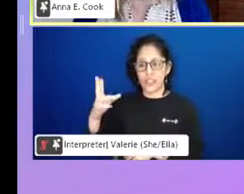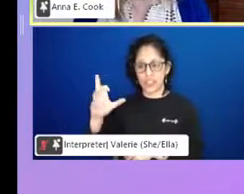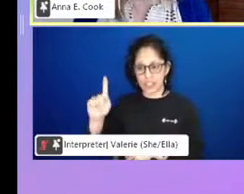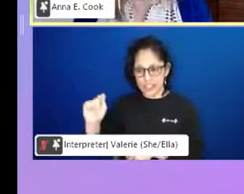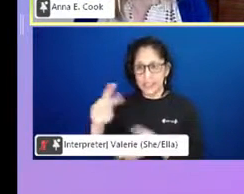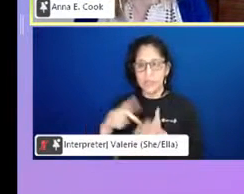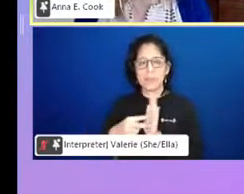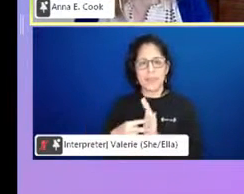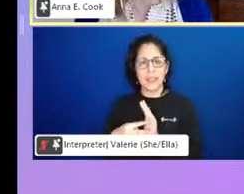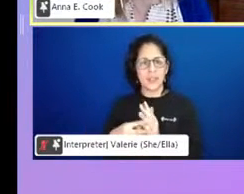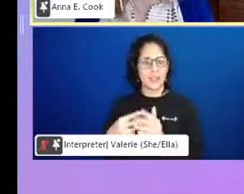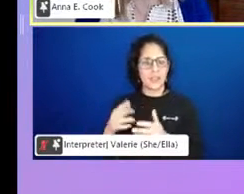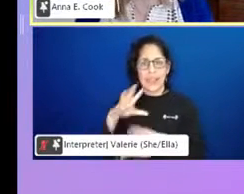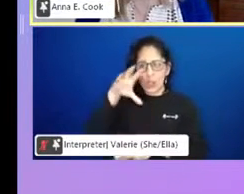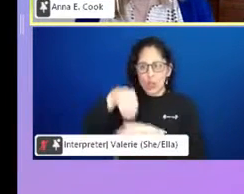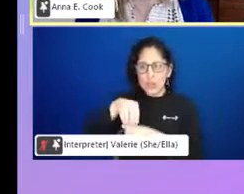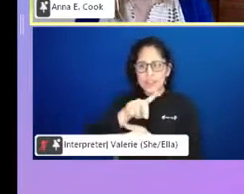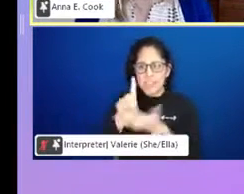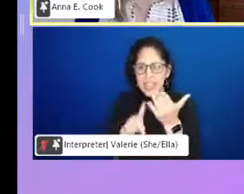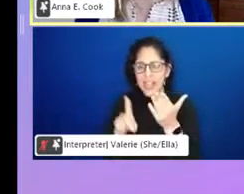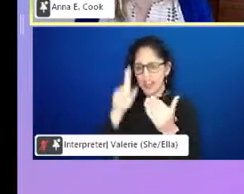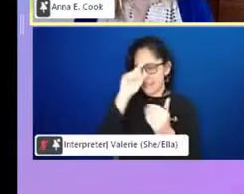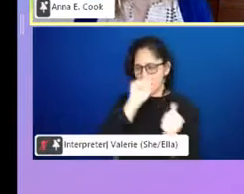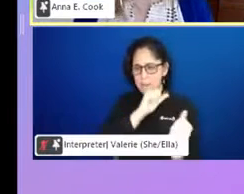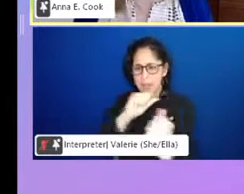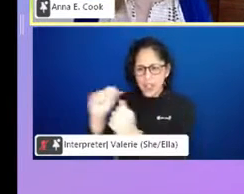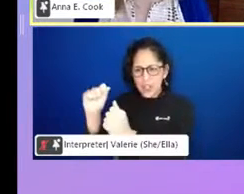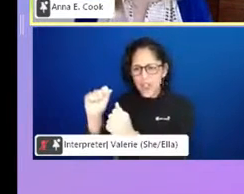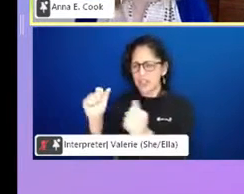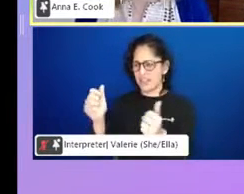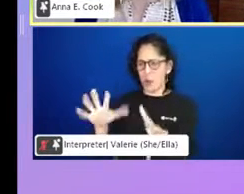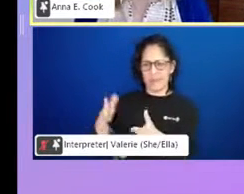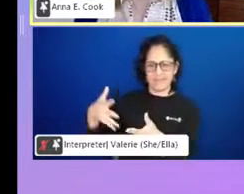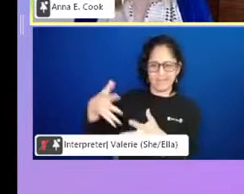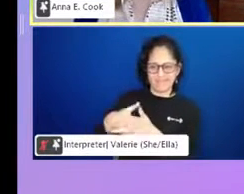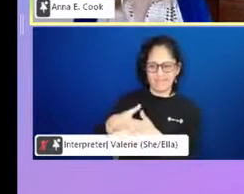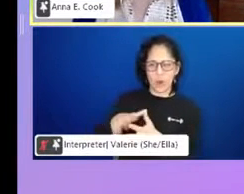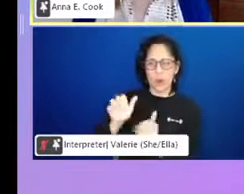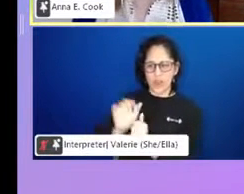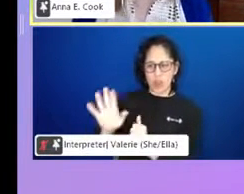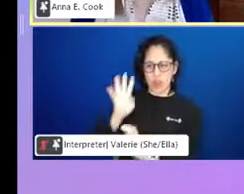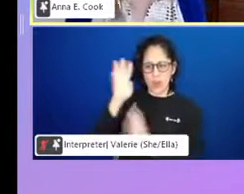design for cognition methodology into your creation process it's kind of